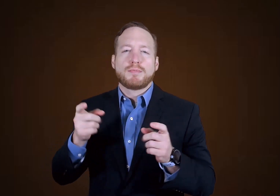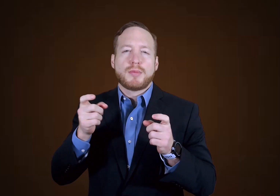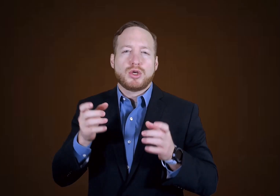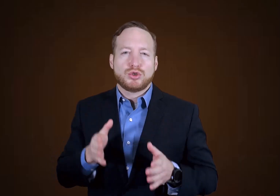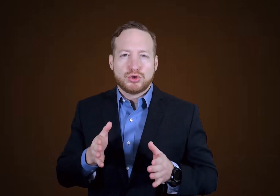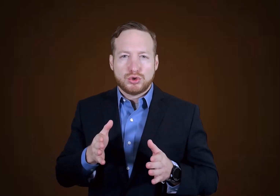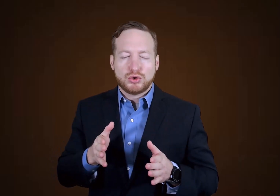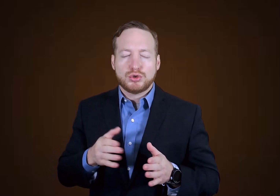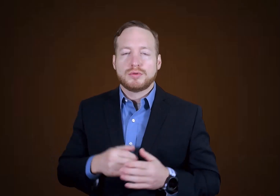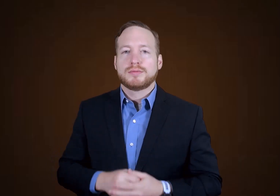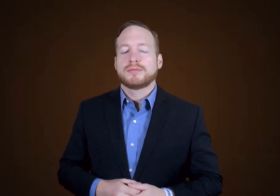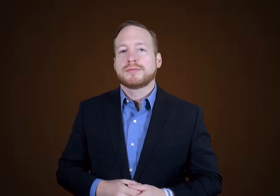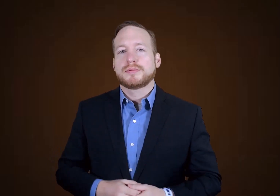Pam is the Program Manager